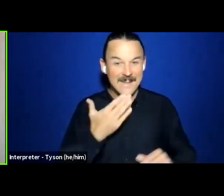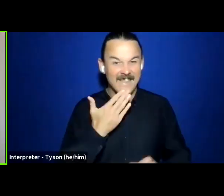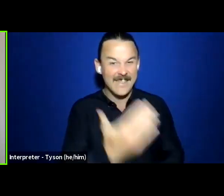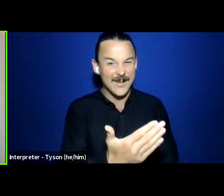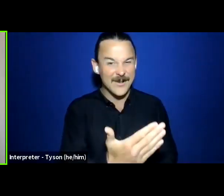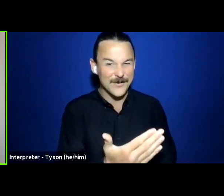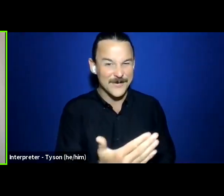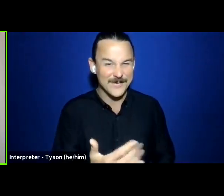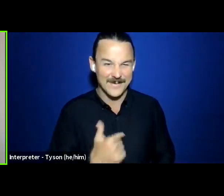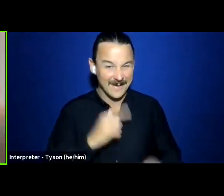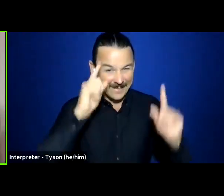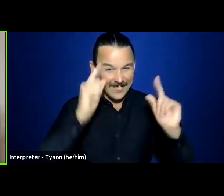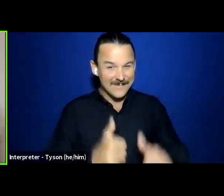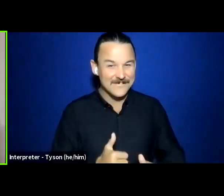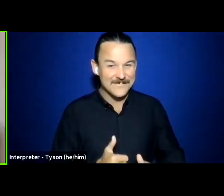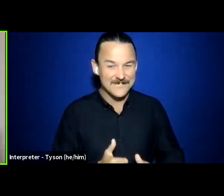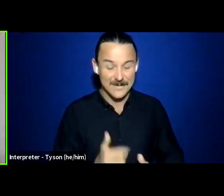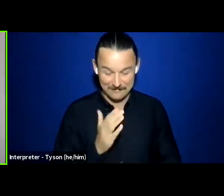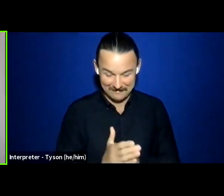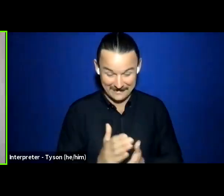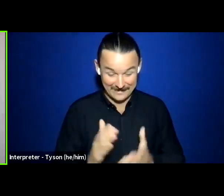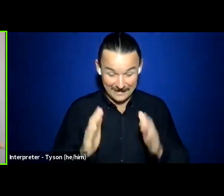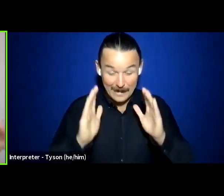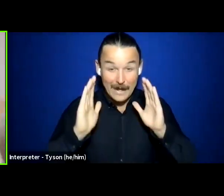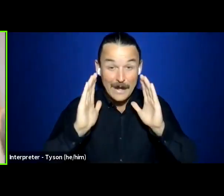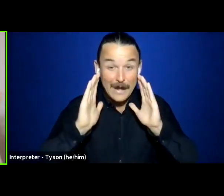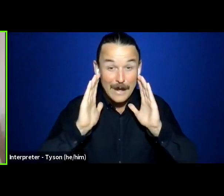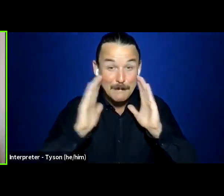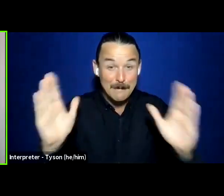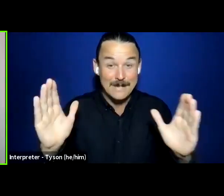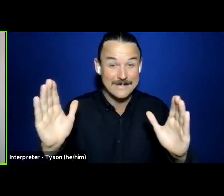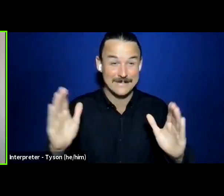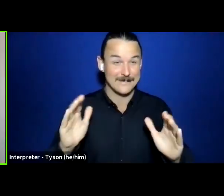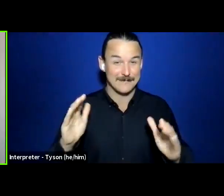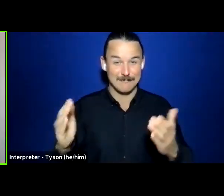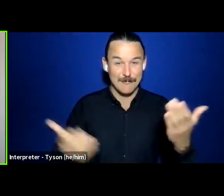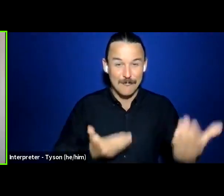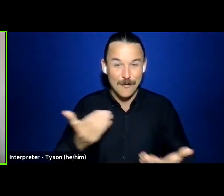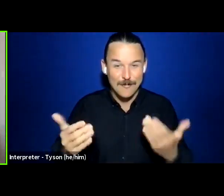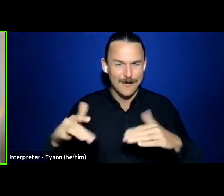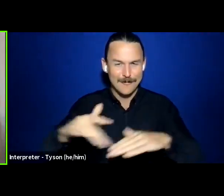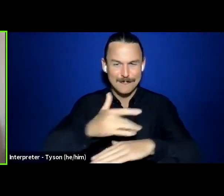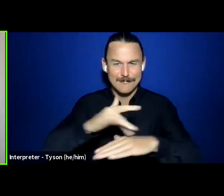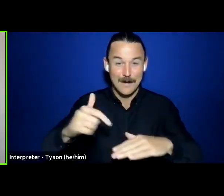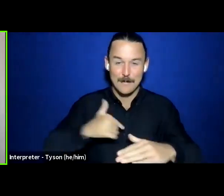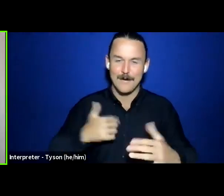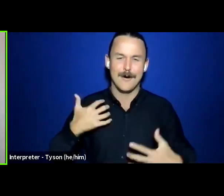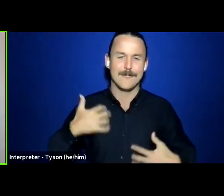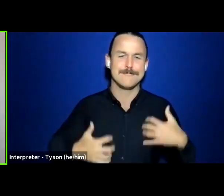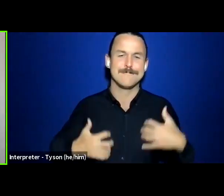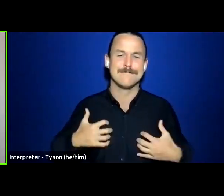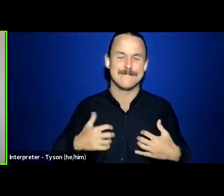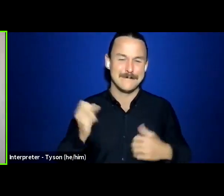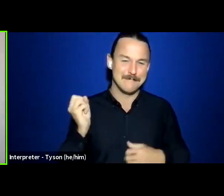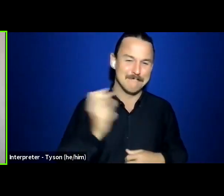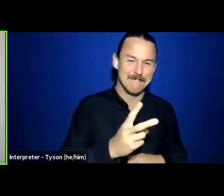Amazing. Thank you so much Thank you so much. I love that. t. What an incredible lineup of it What an incredible lineup of attendance tonight I am.